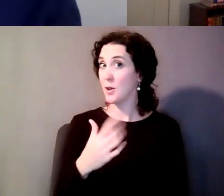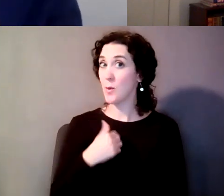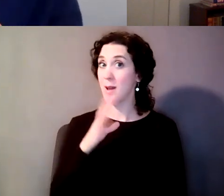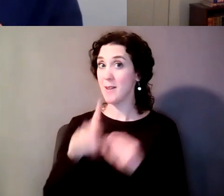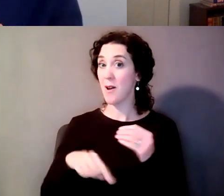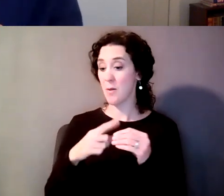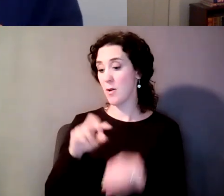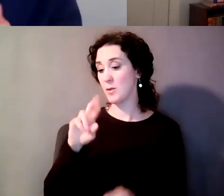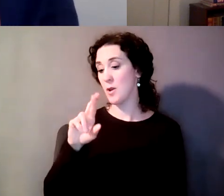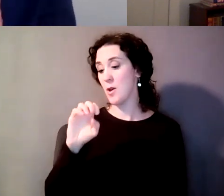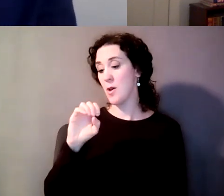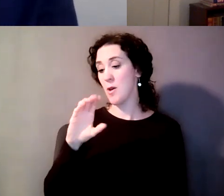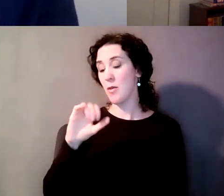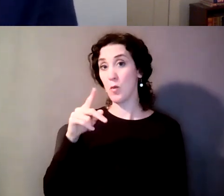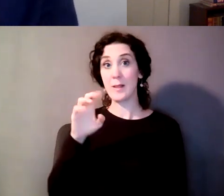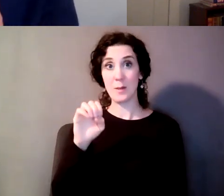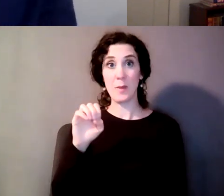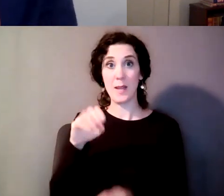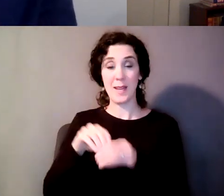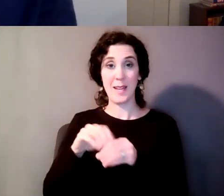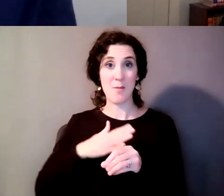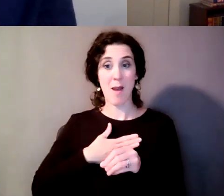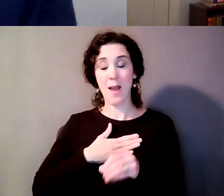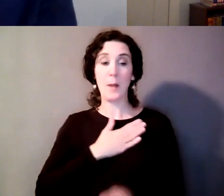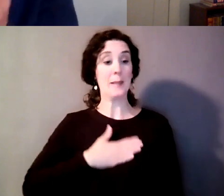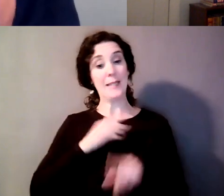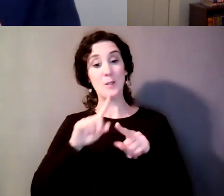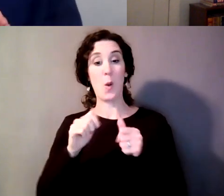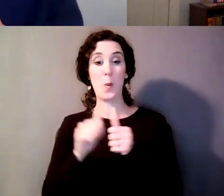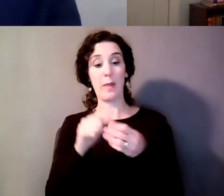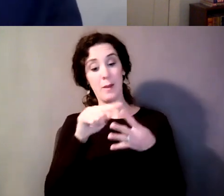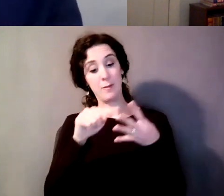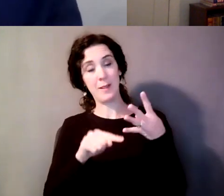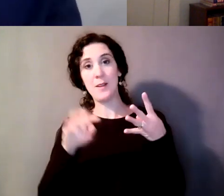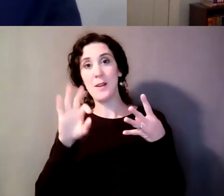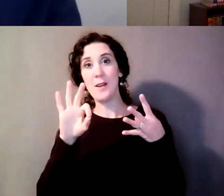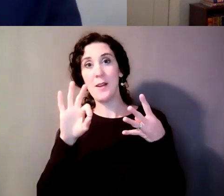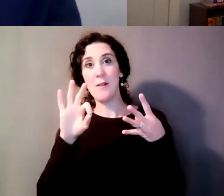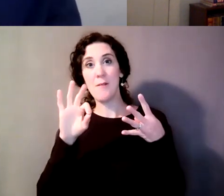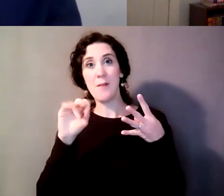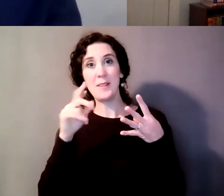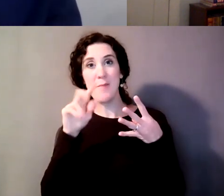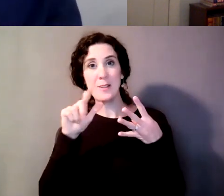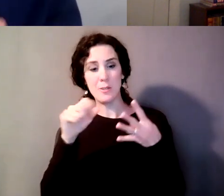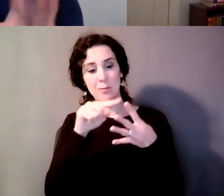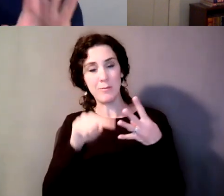my please come with the fundamentals, and I use exactly the same procedure, as close